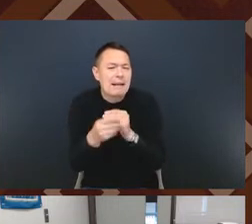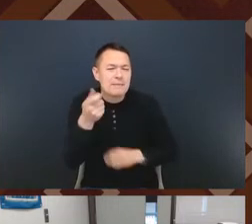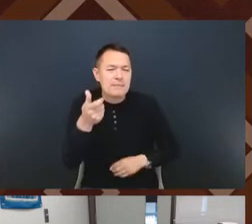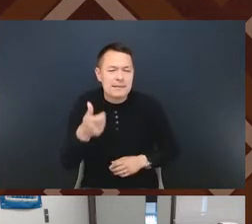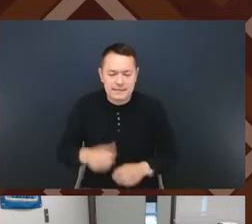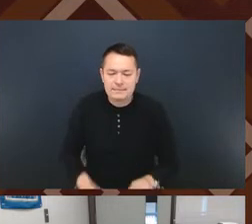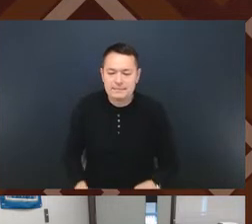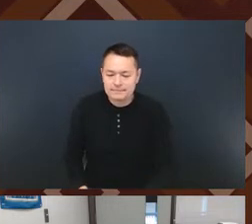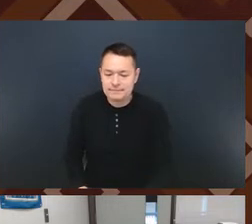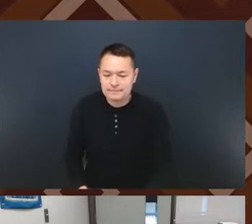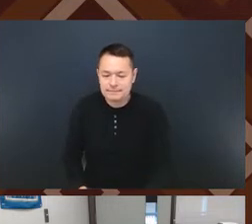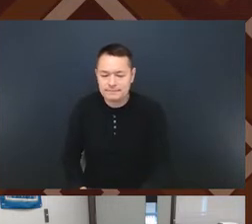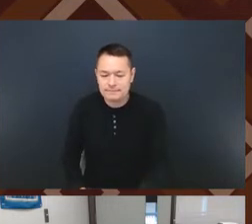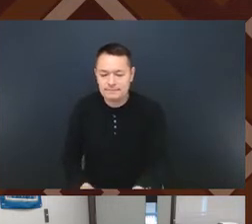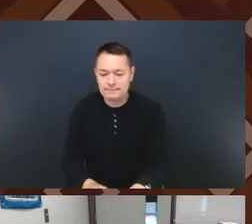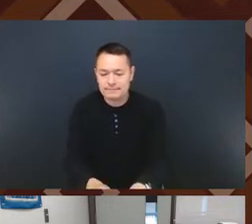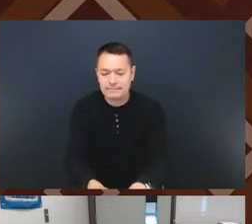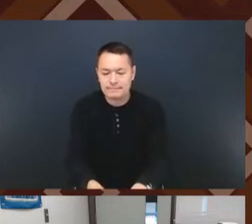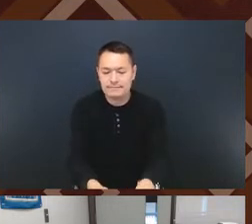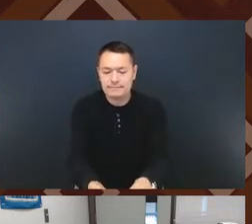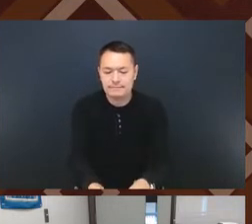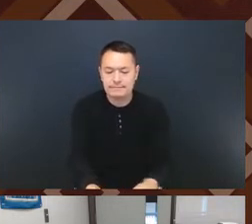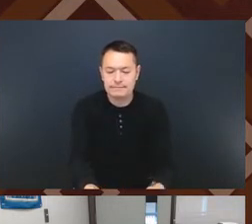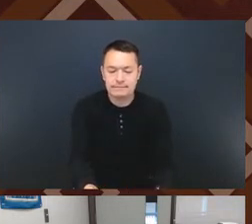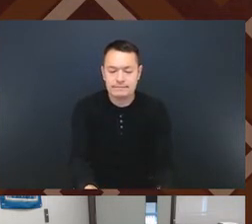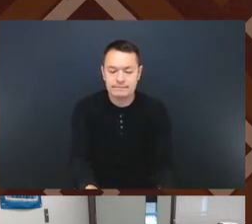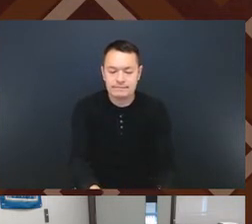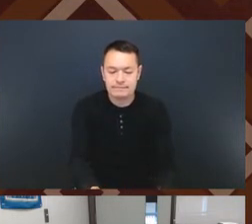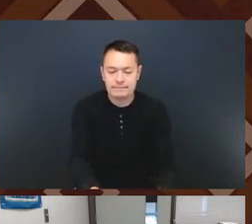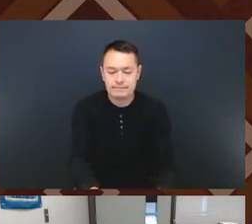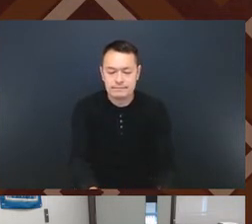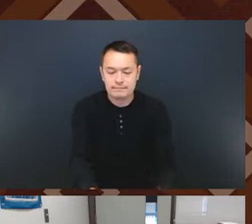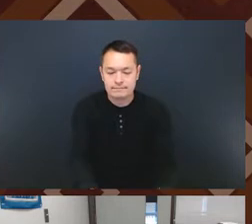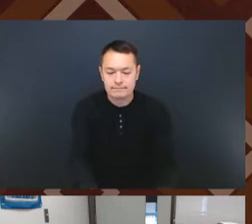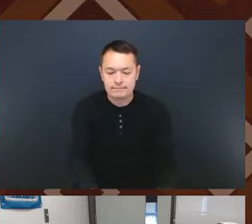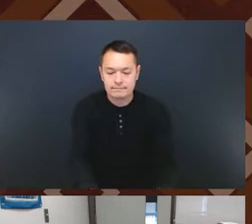so the common theme for conflict